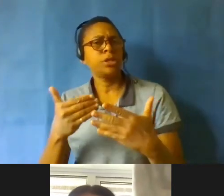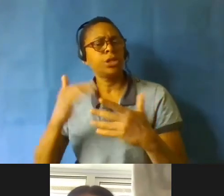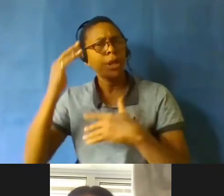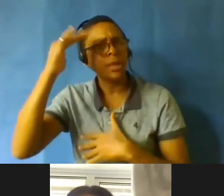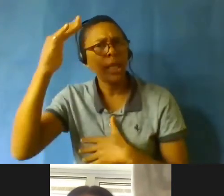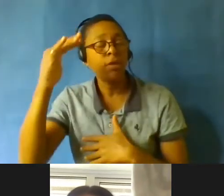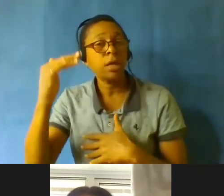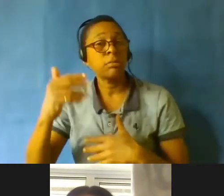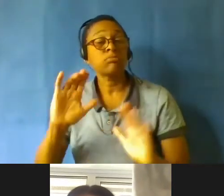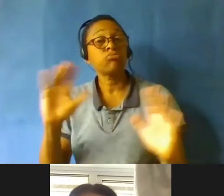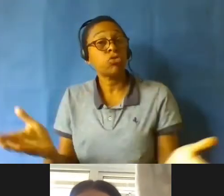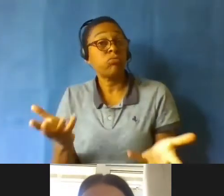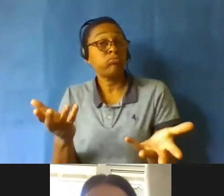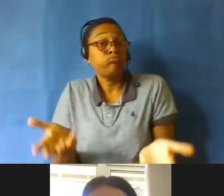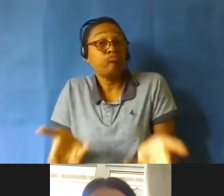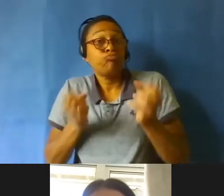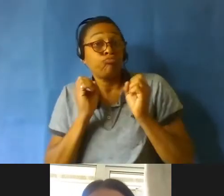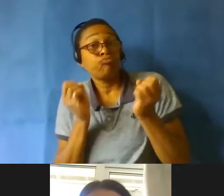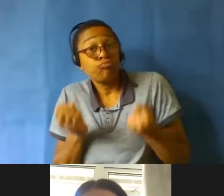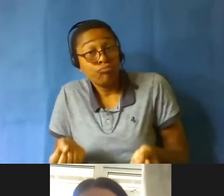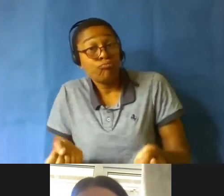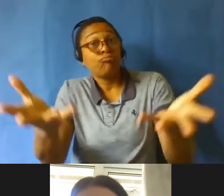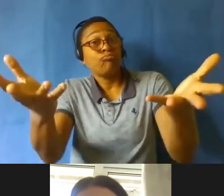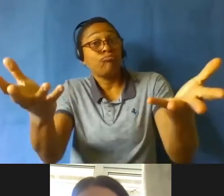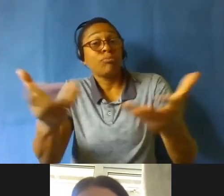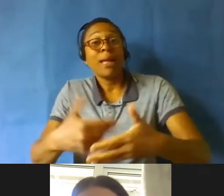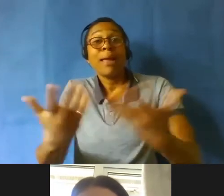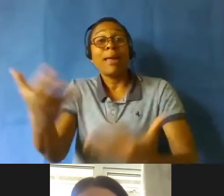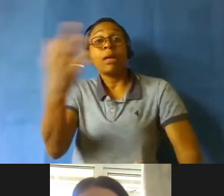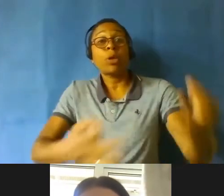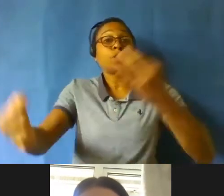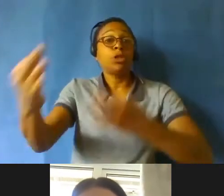questions I'm just waiting on and that is open up to our president as well if